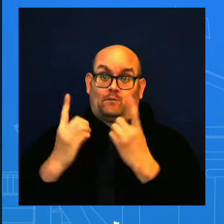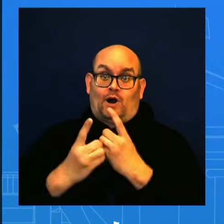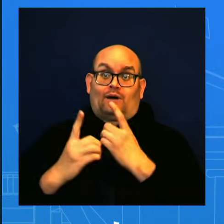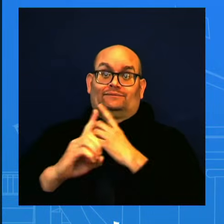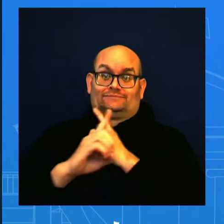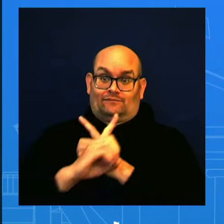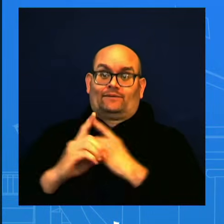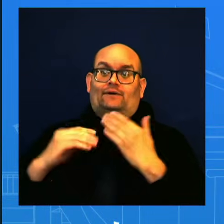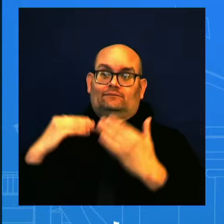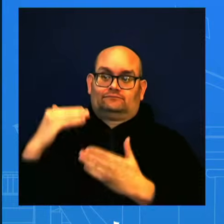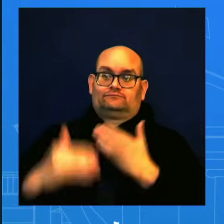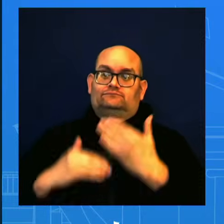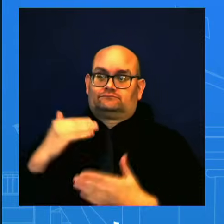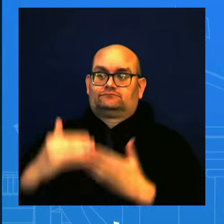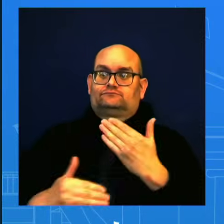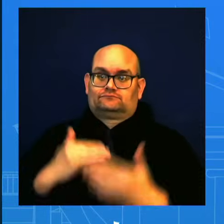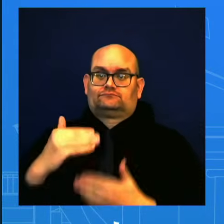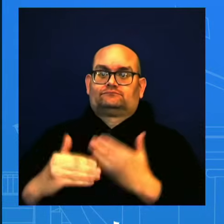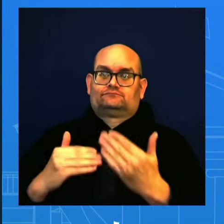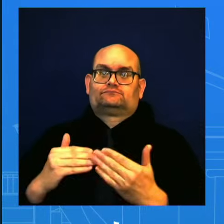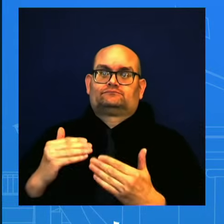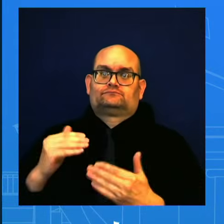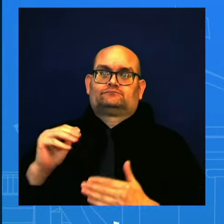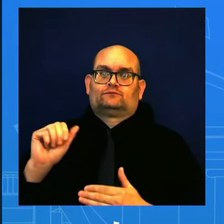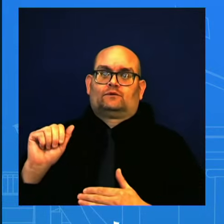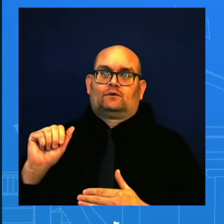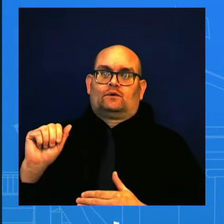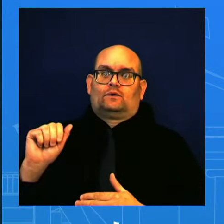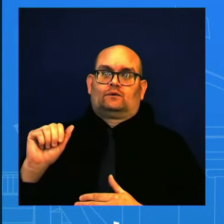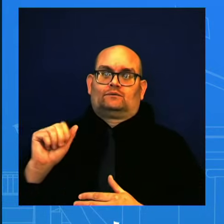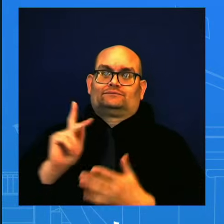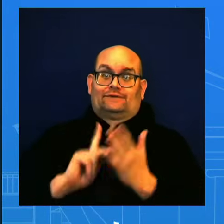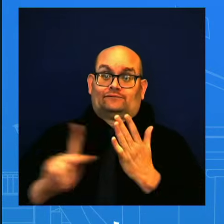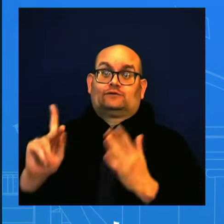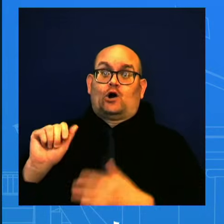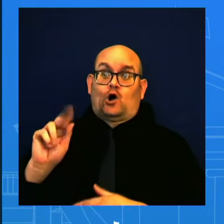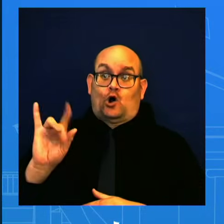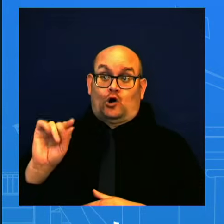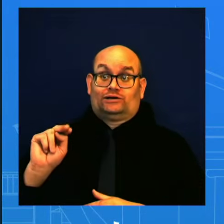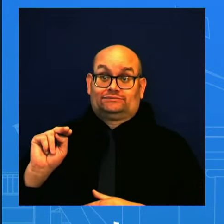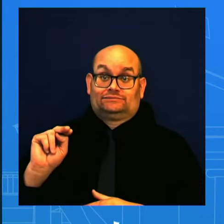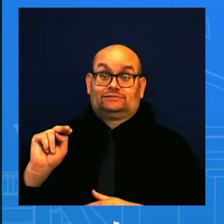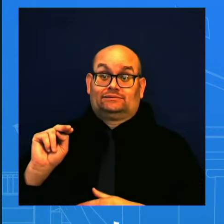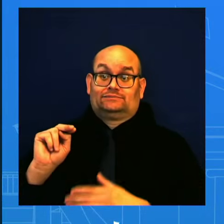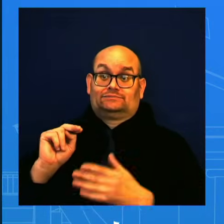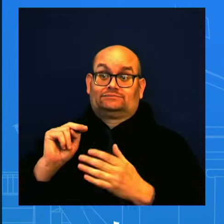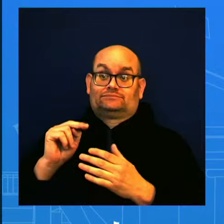I'm curious, I mean, what can Biden do in this last six months to restore confidence there? Ms. Jean-Pierre: So, look, what we're going to stay laser